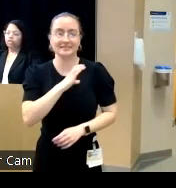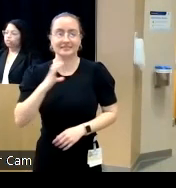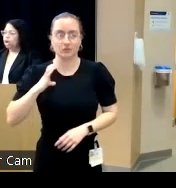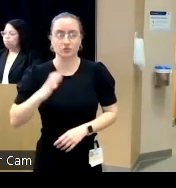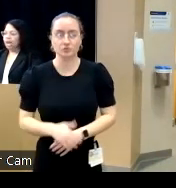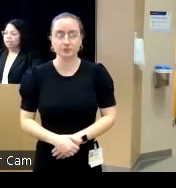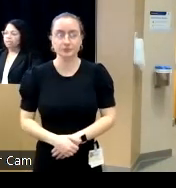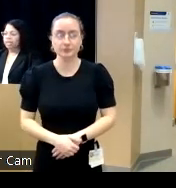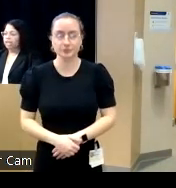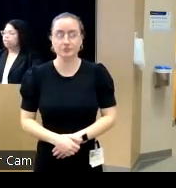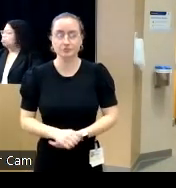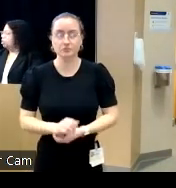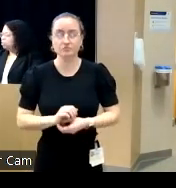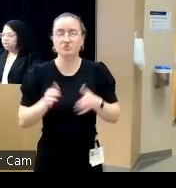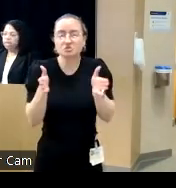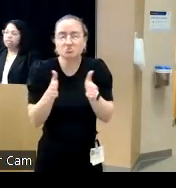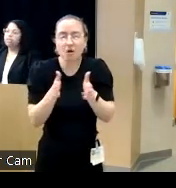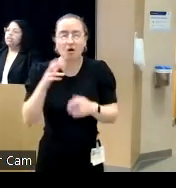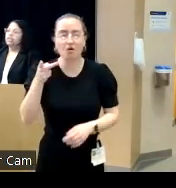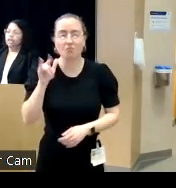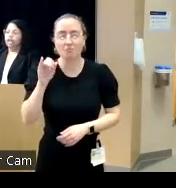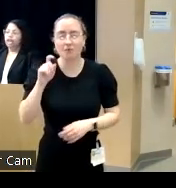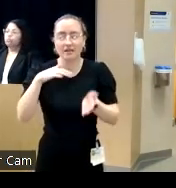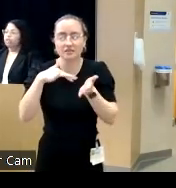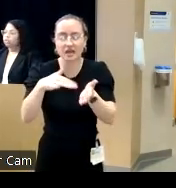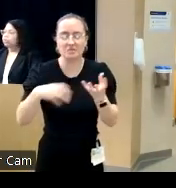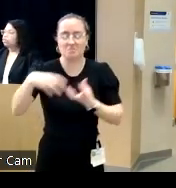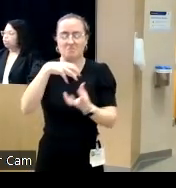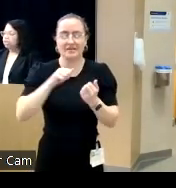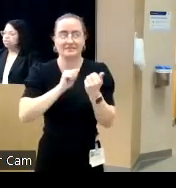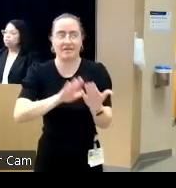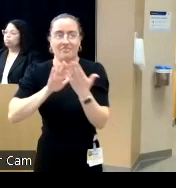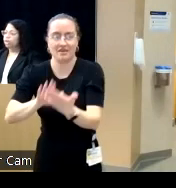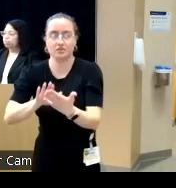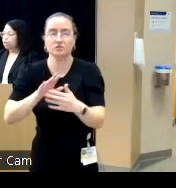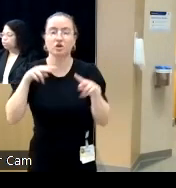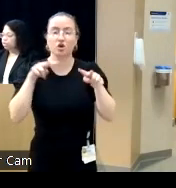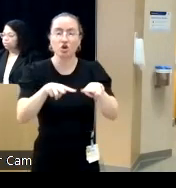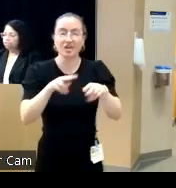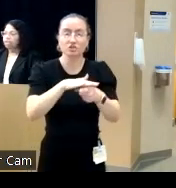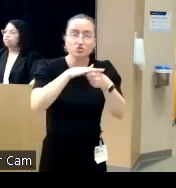it is a small pilot studies mixed methods looking at measures of stress pre and post intervention